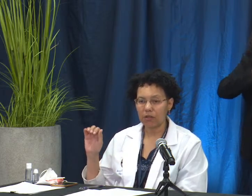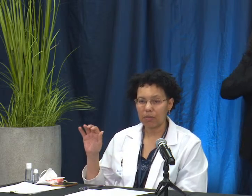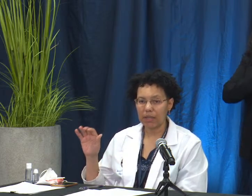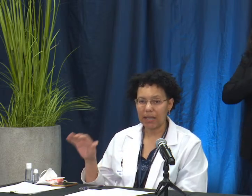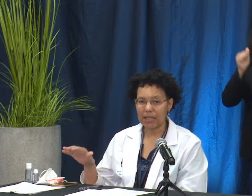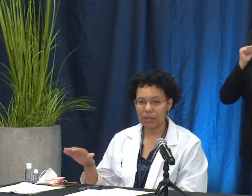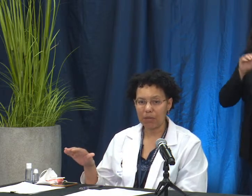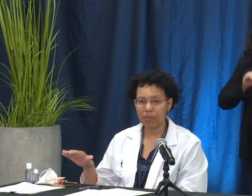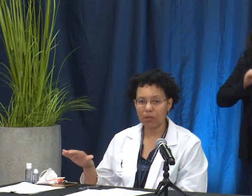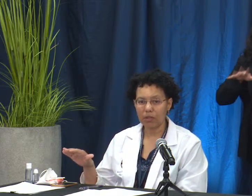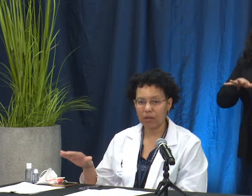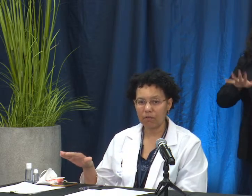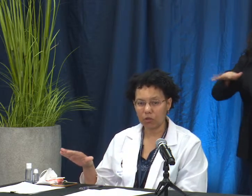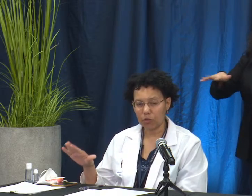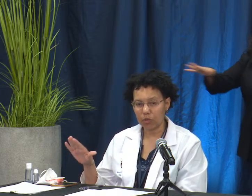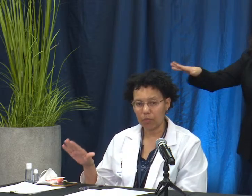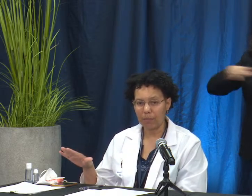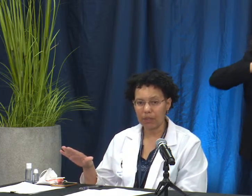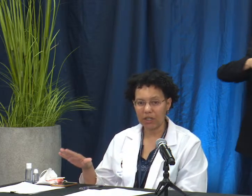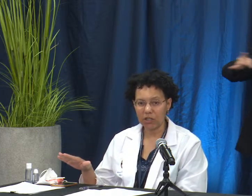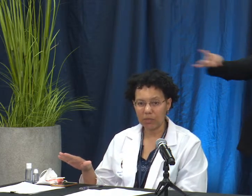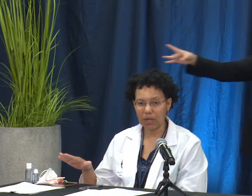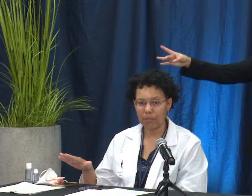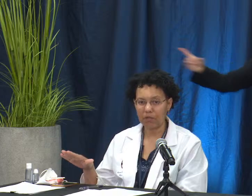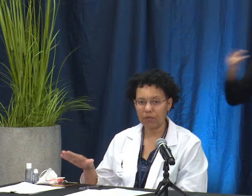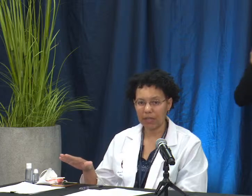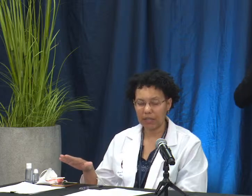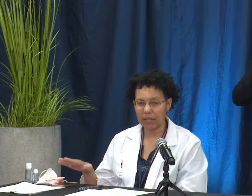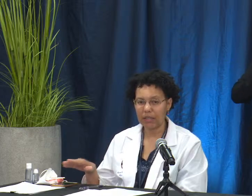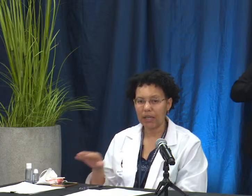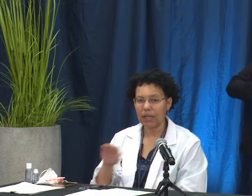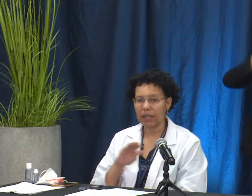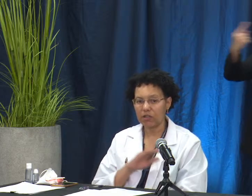going to be less people of vulnerable populations becoming infected, less